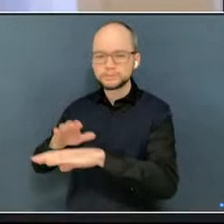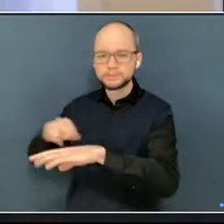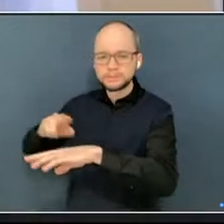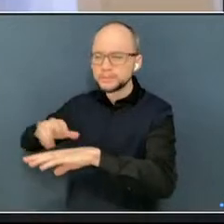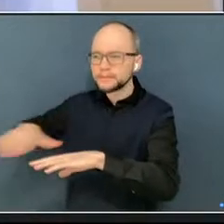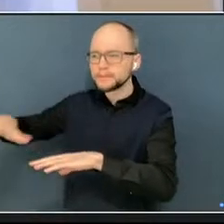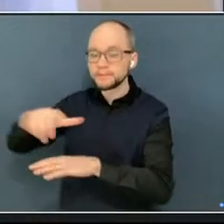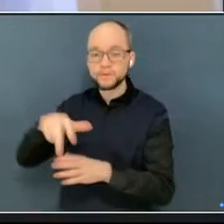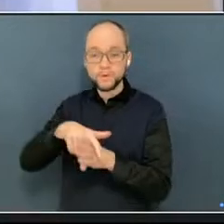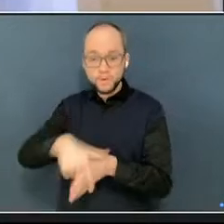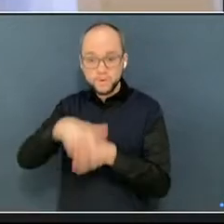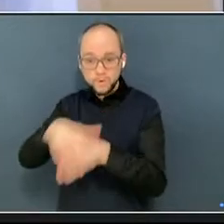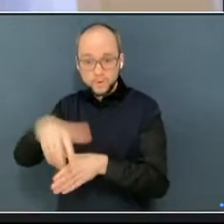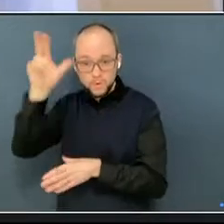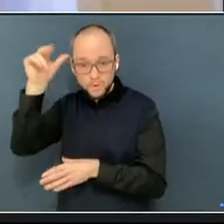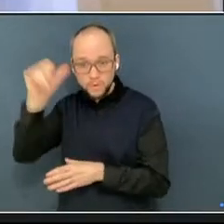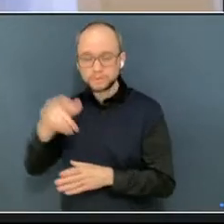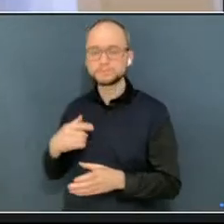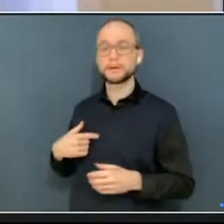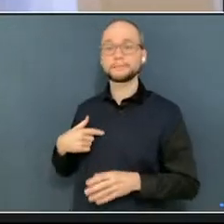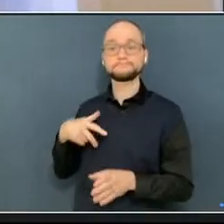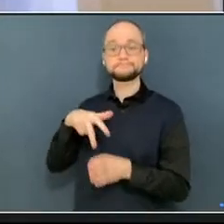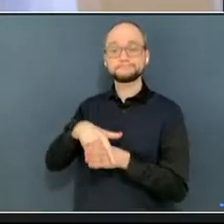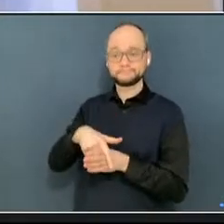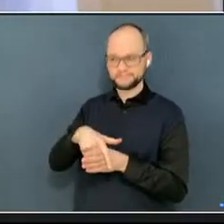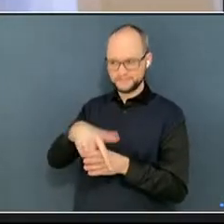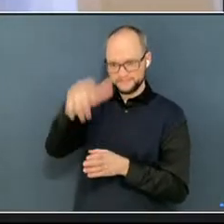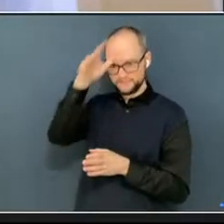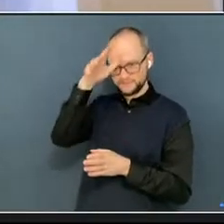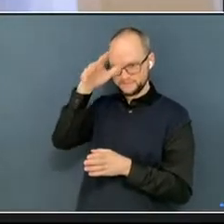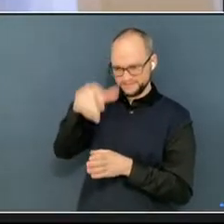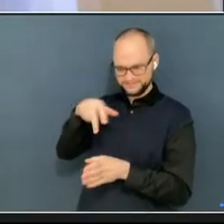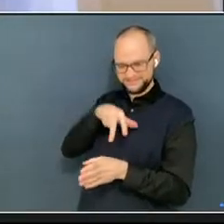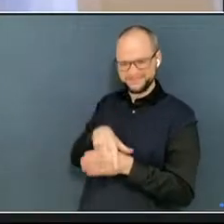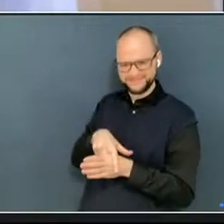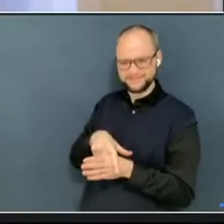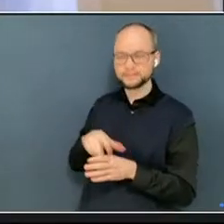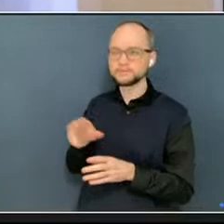as we rode throughout the Connecticut countryside taking in all of nature's beauty.